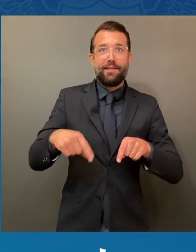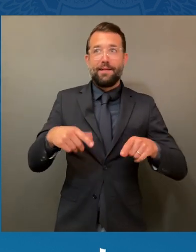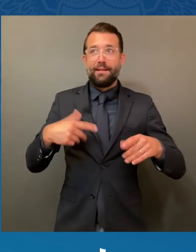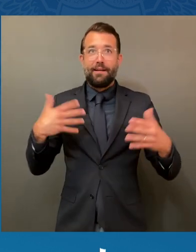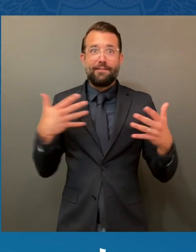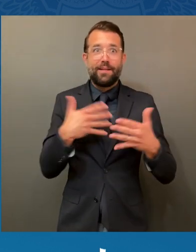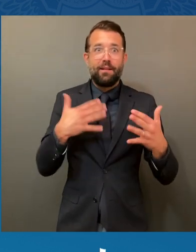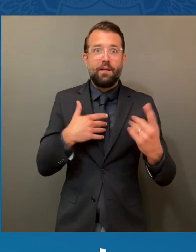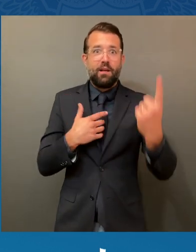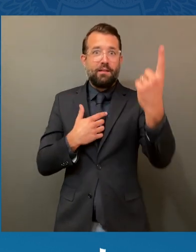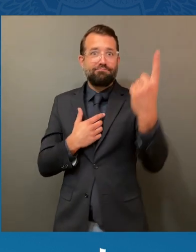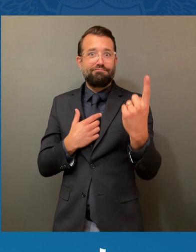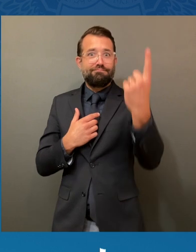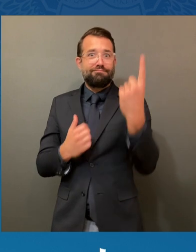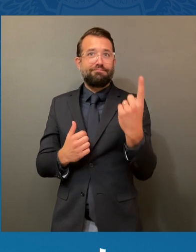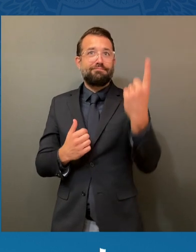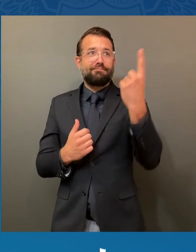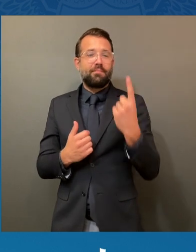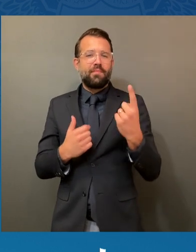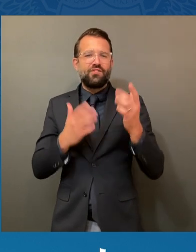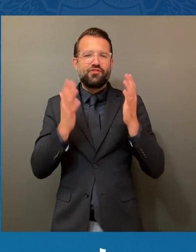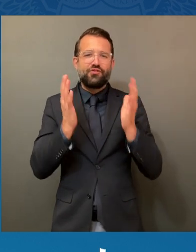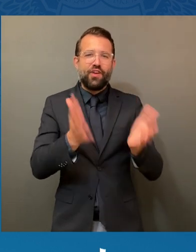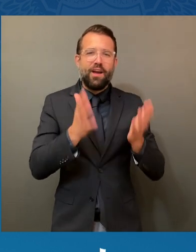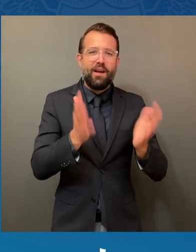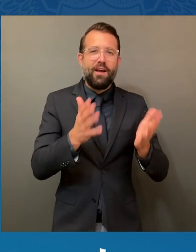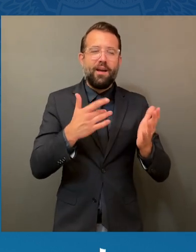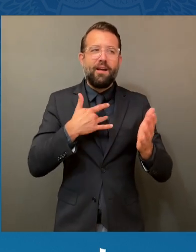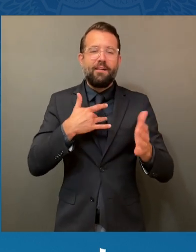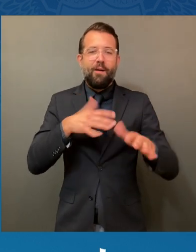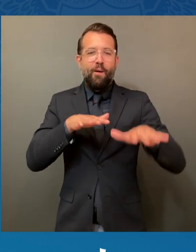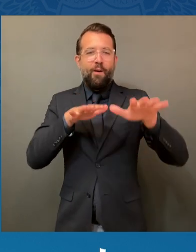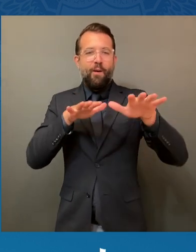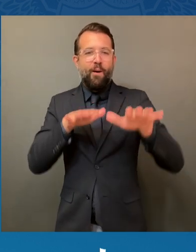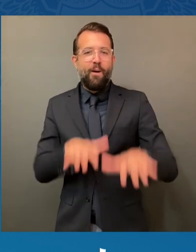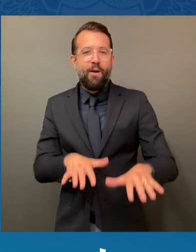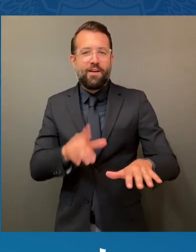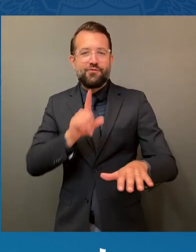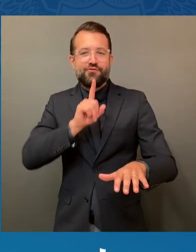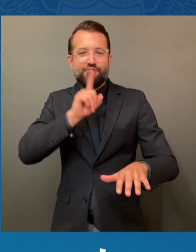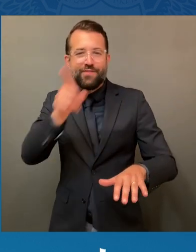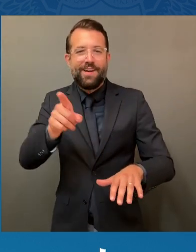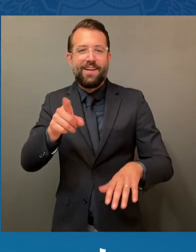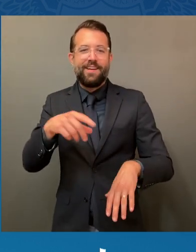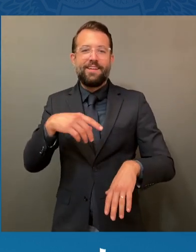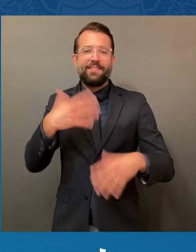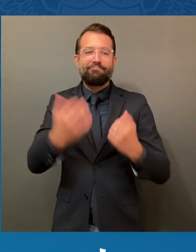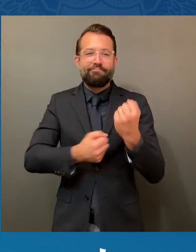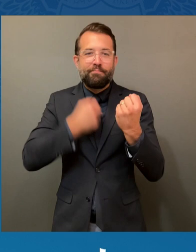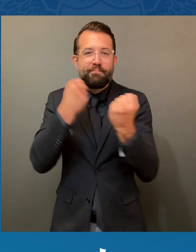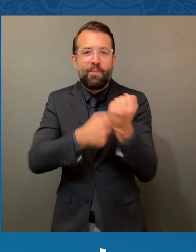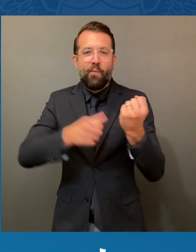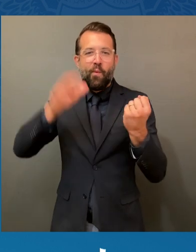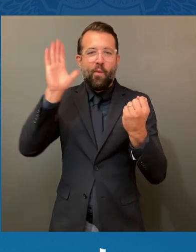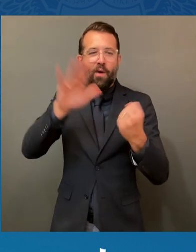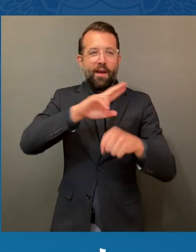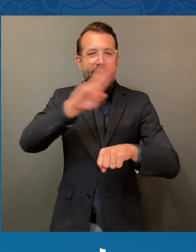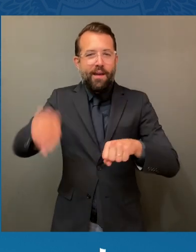But but why wouldn't I be a fanboy? I mean, here I was getting ready to talk to a national figure who was doing great things for so many people.